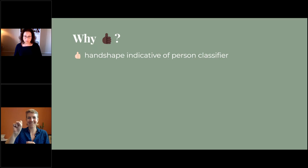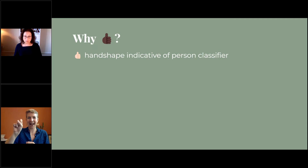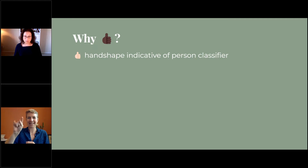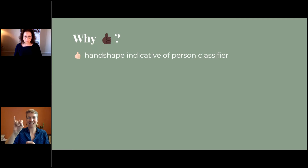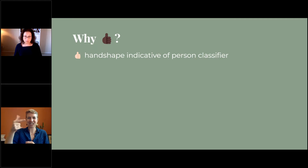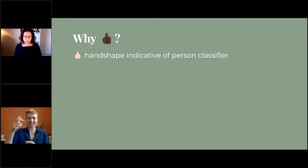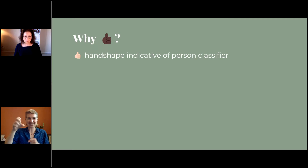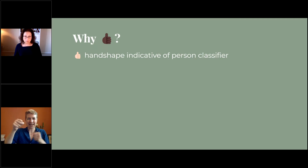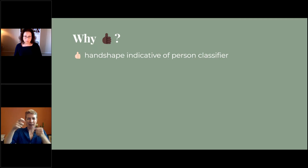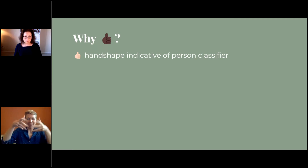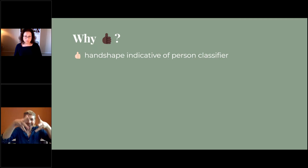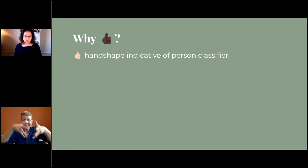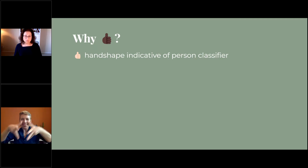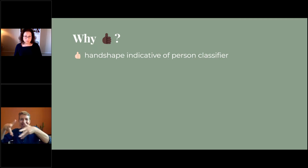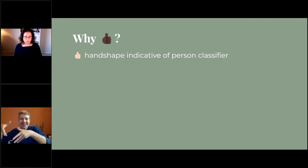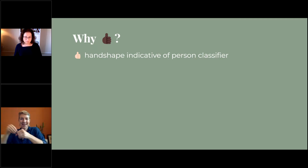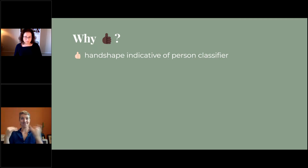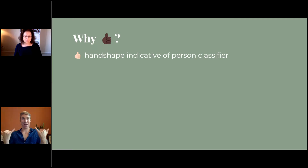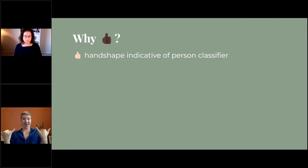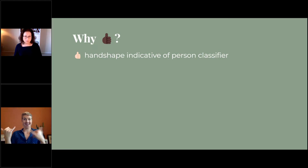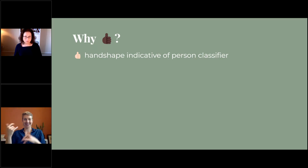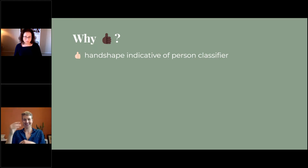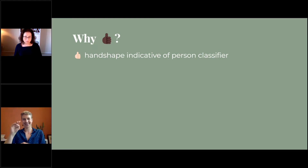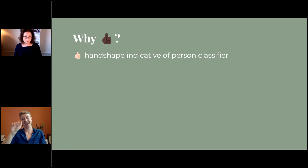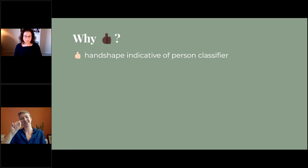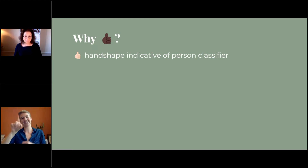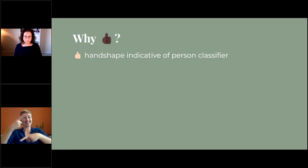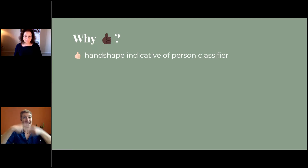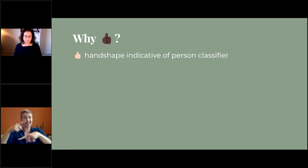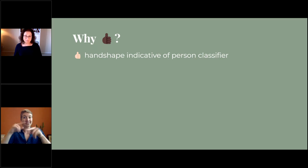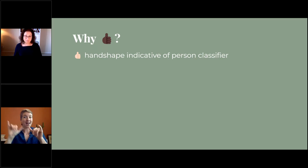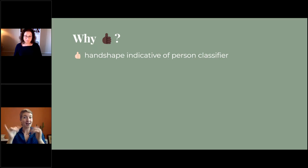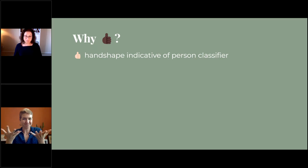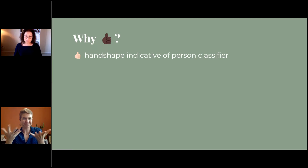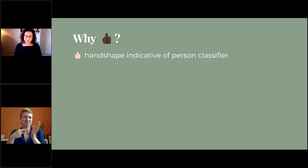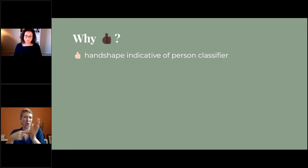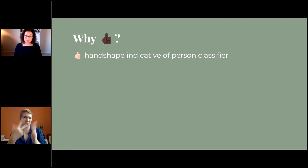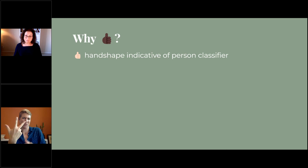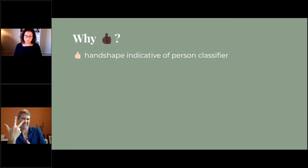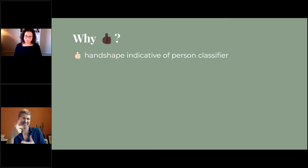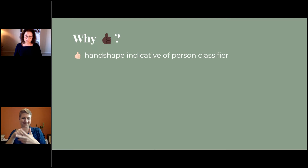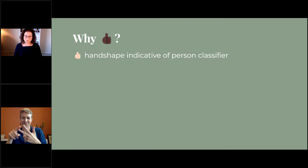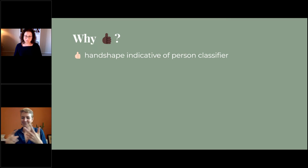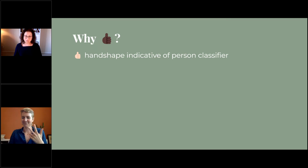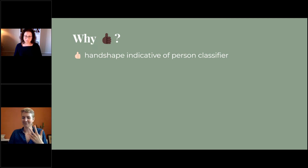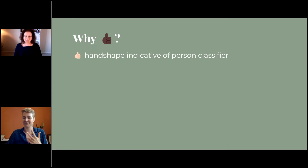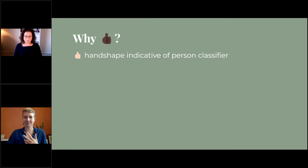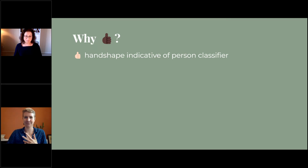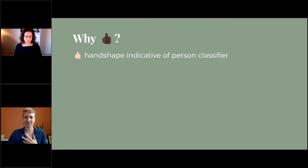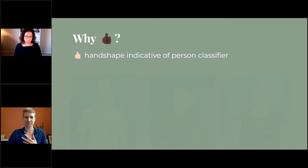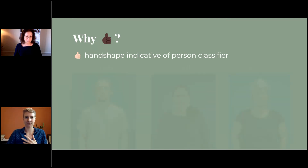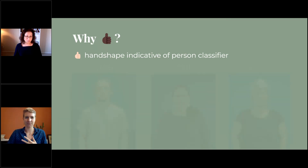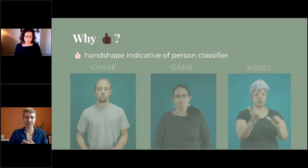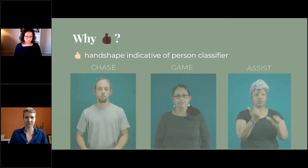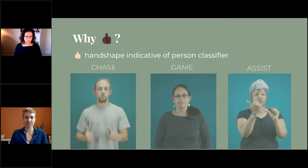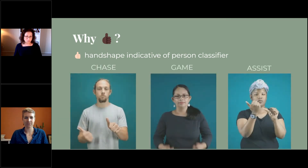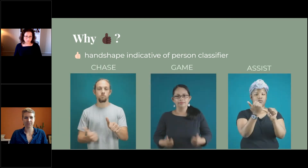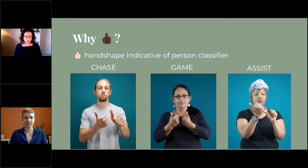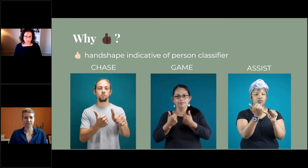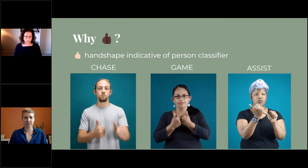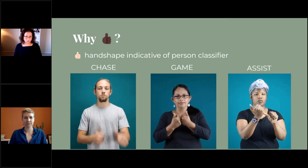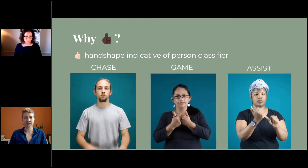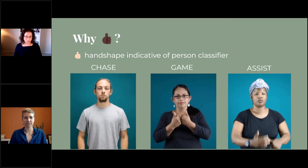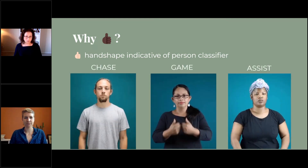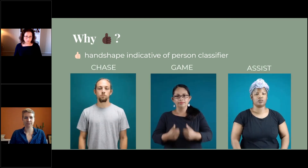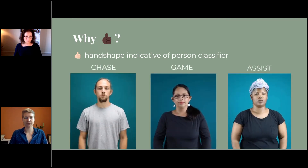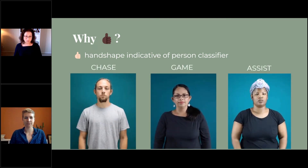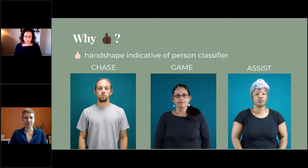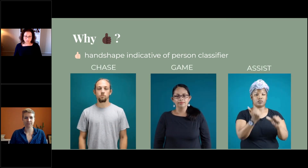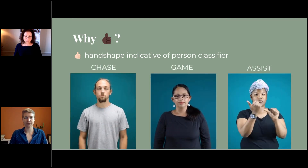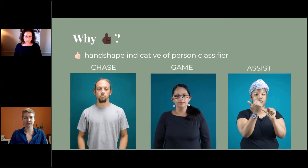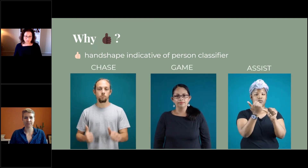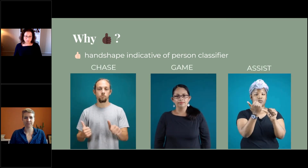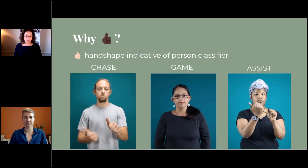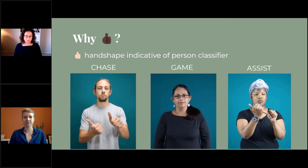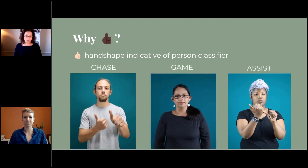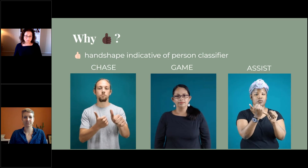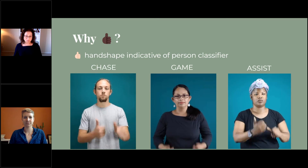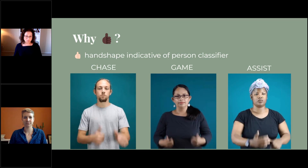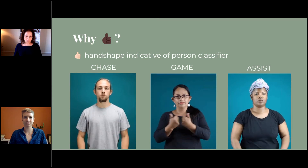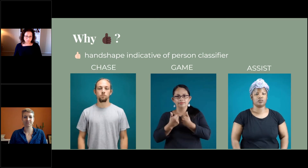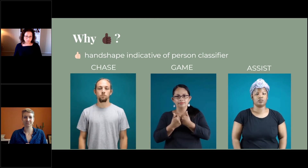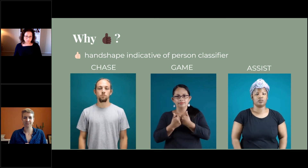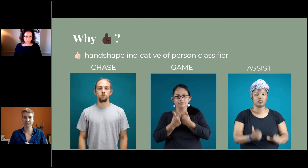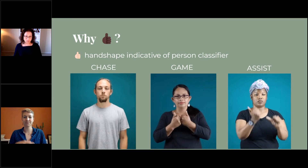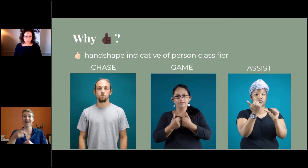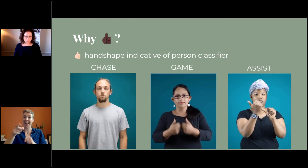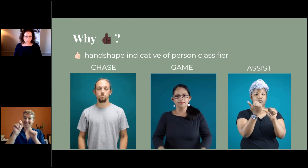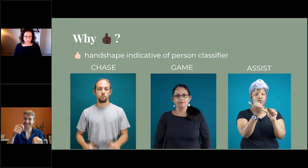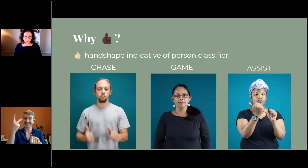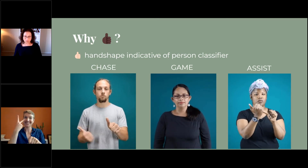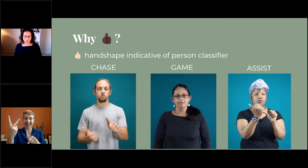We still see the vestiges of that in modern ASL signs, such as--these are three examples I’ll show you.